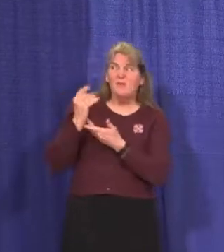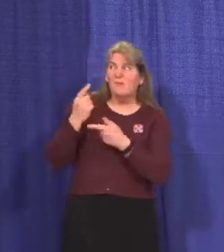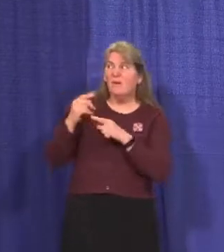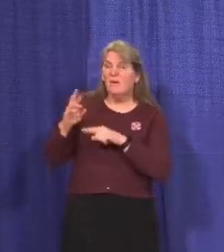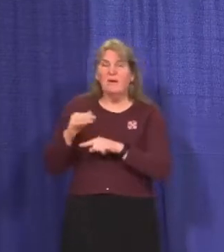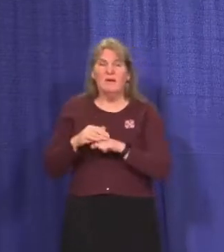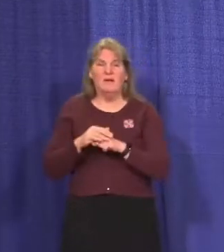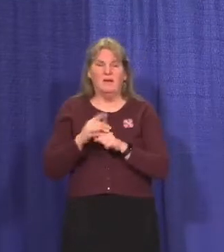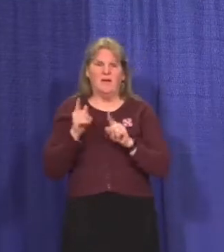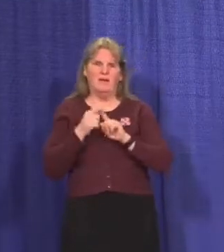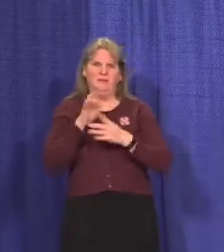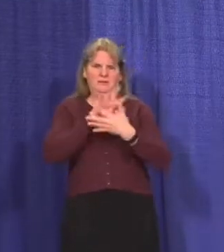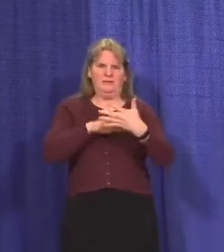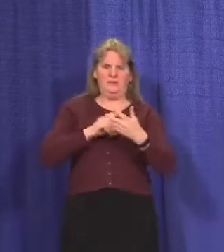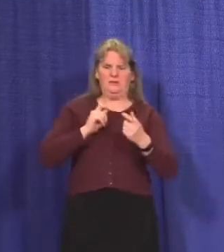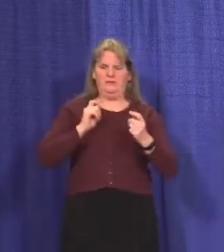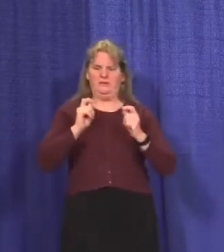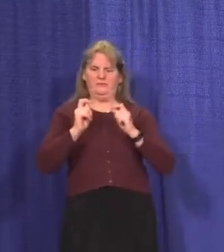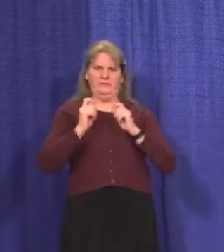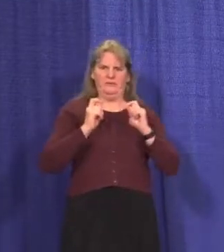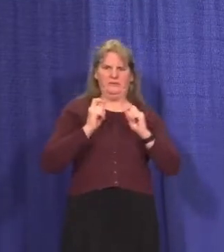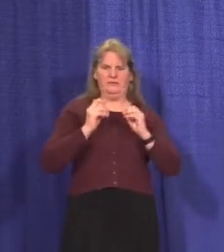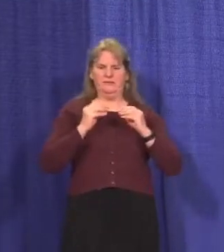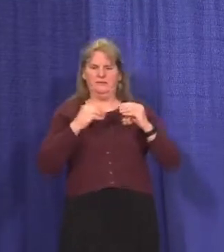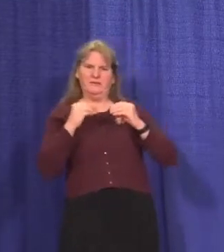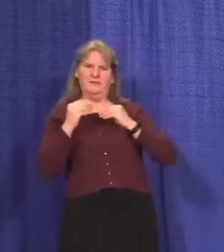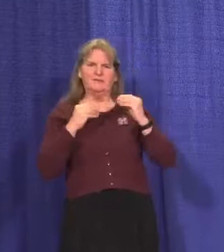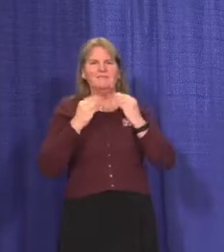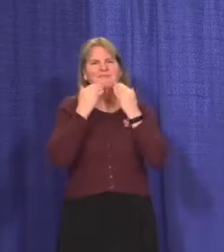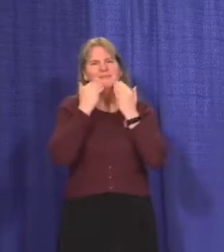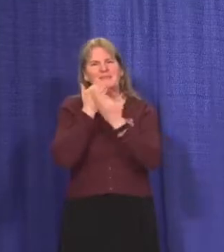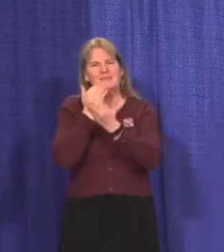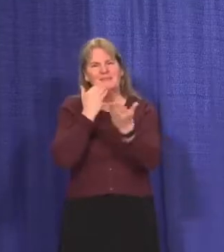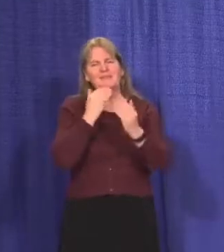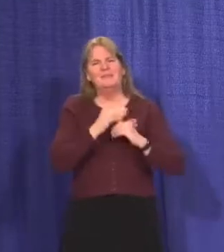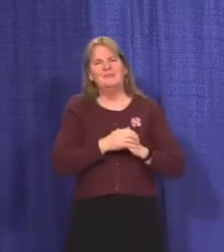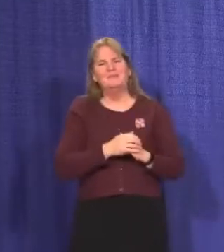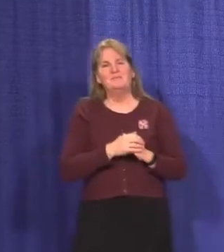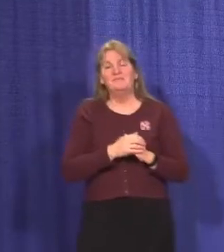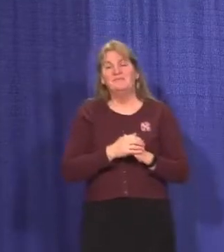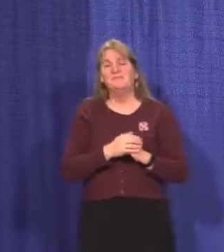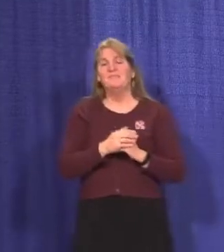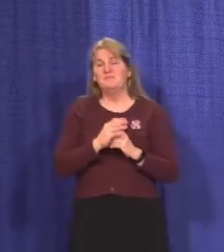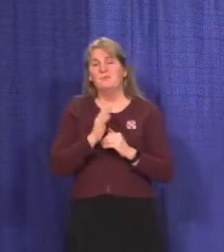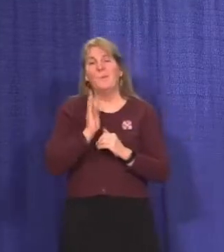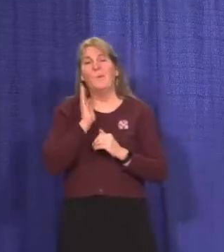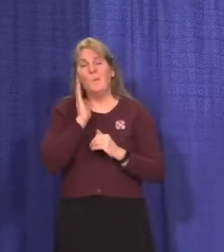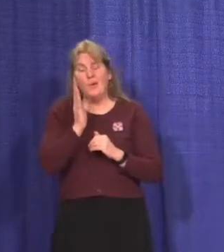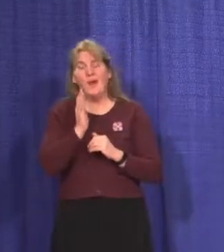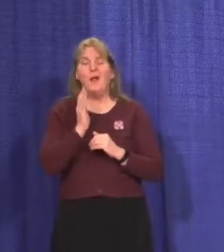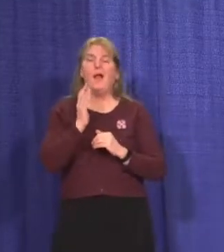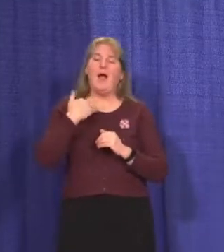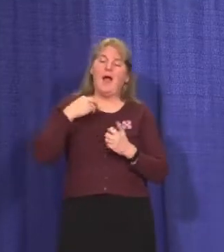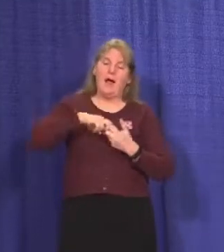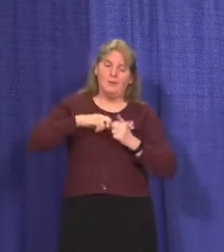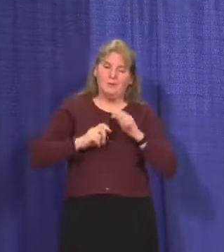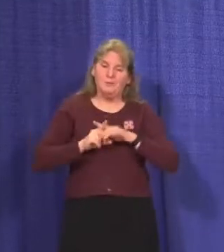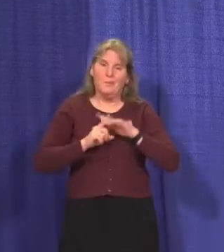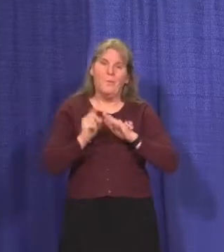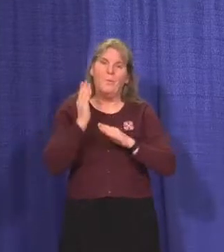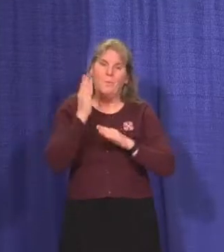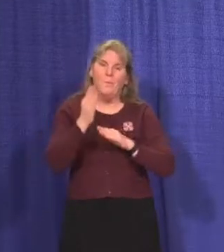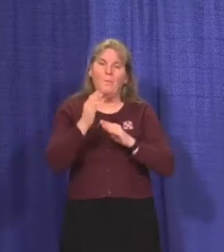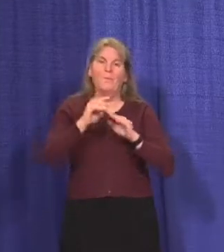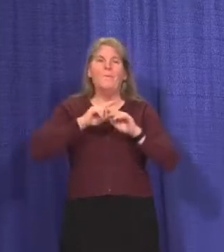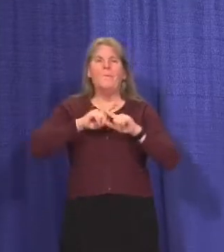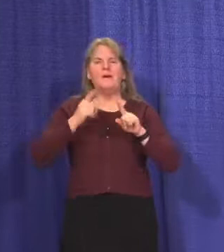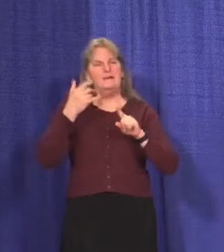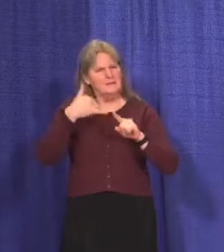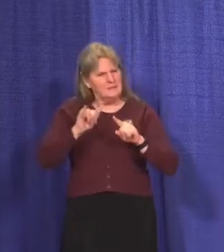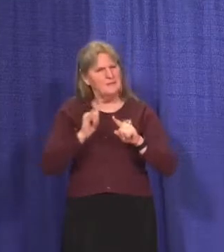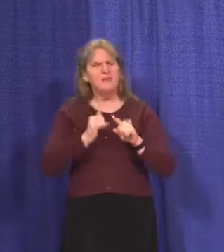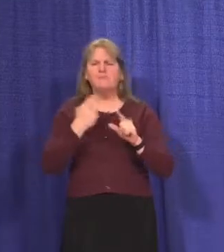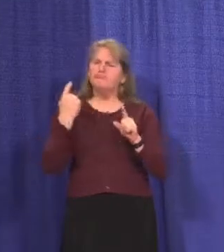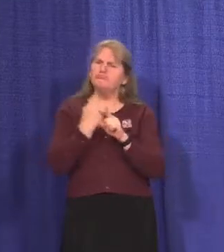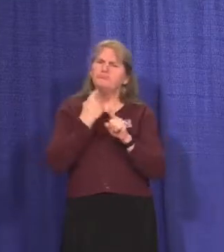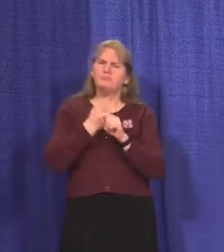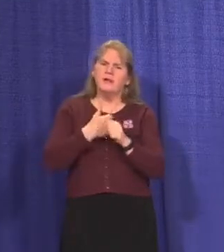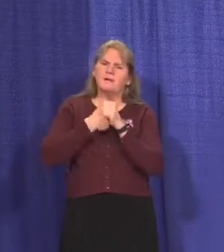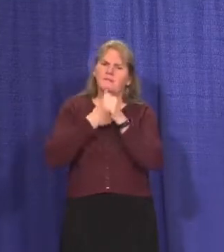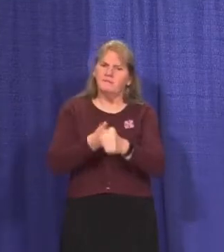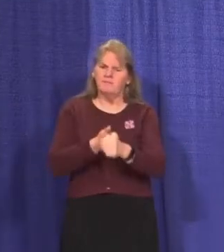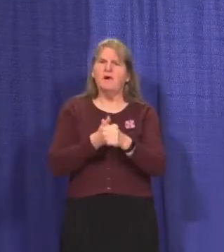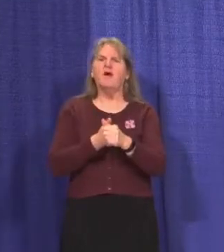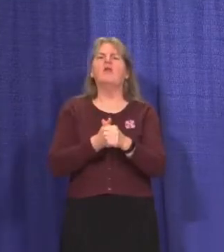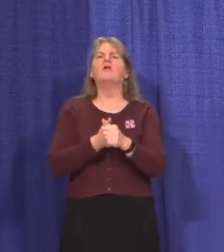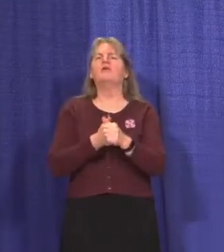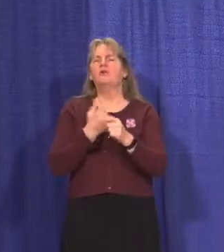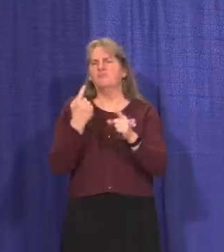flexible as possible.